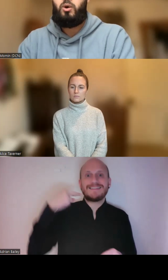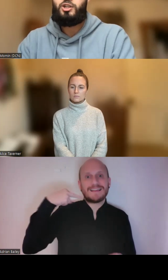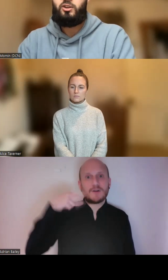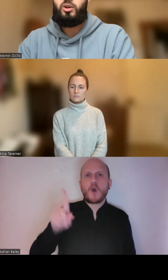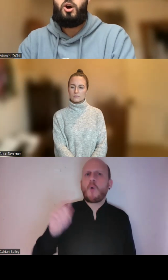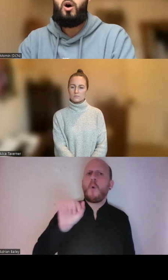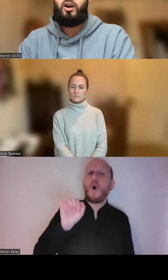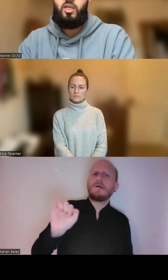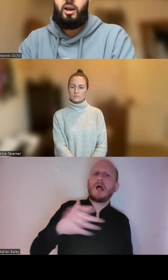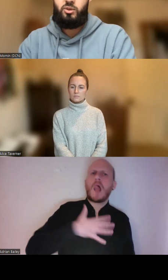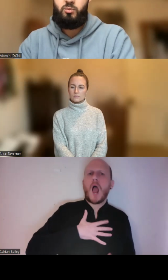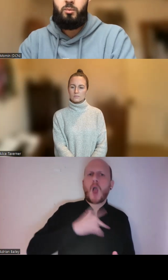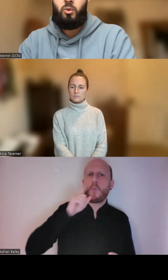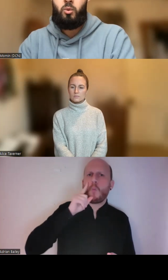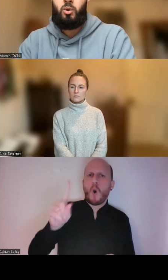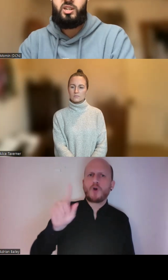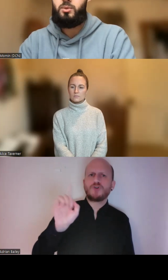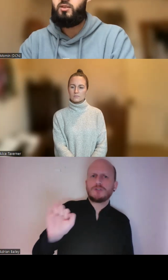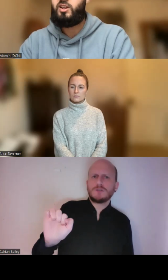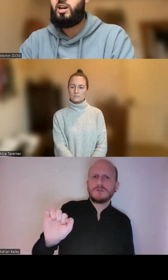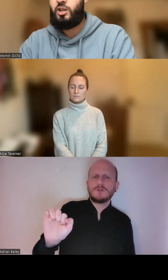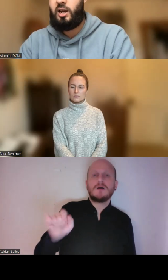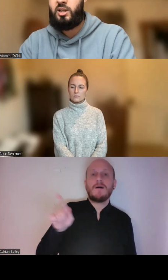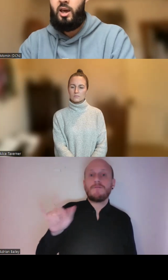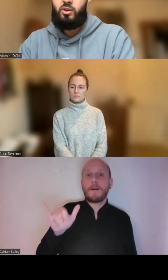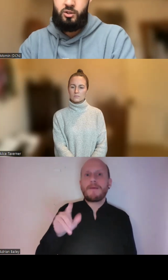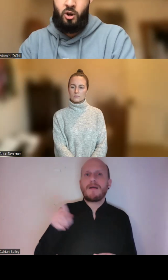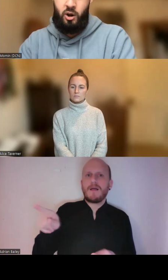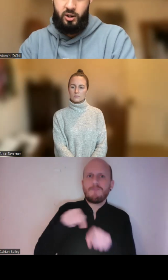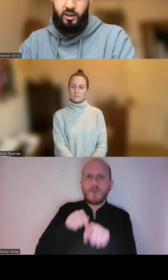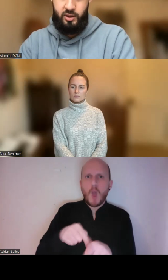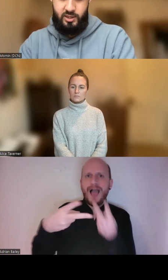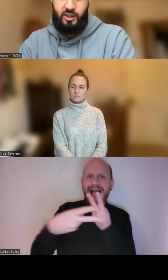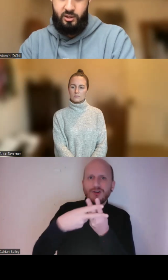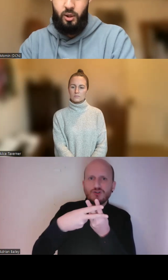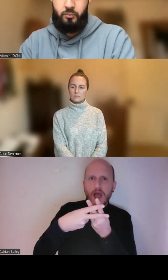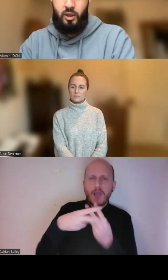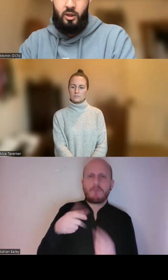are watching you can target that. If people are watching specific hashtags, you can start targeting things like that as well.